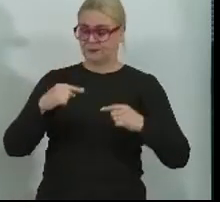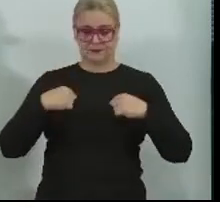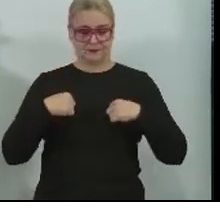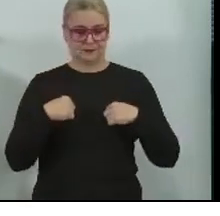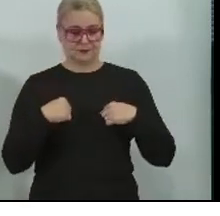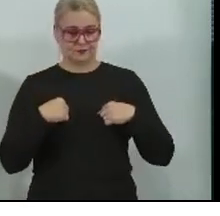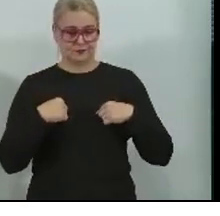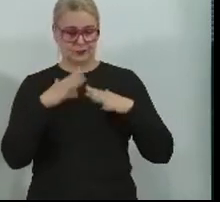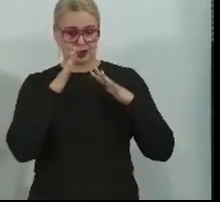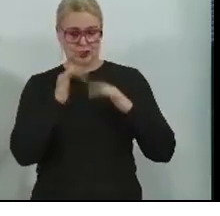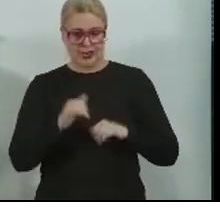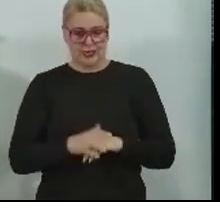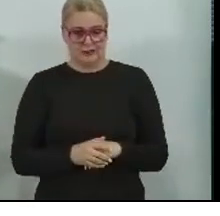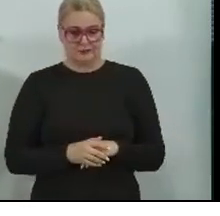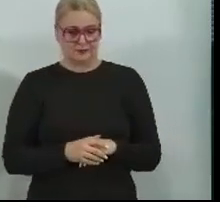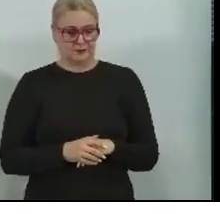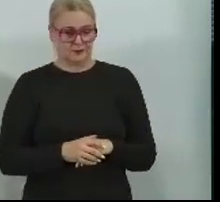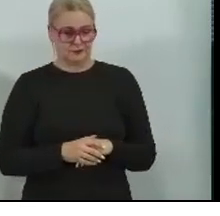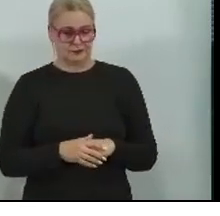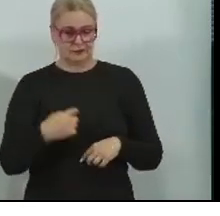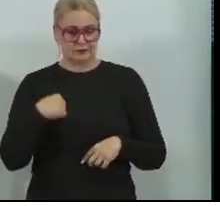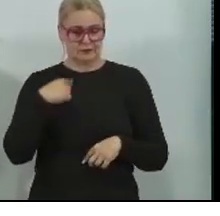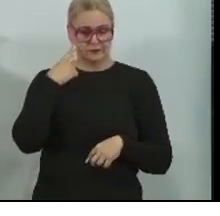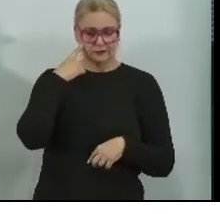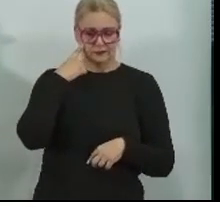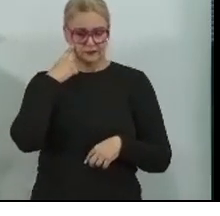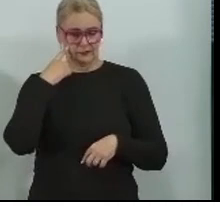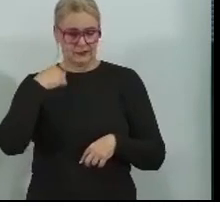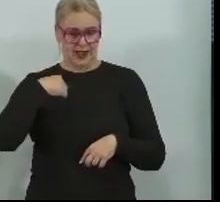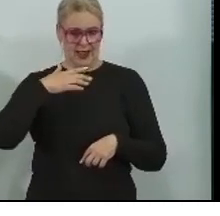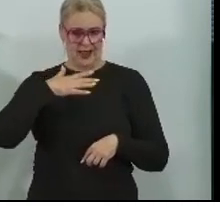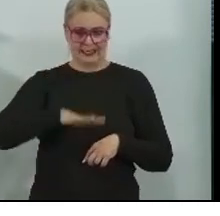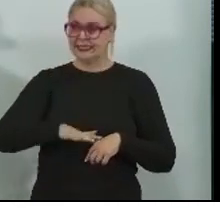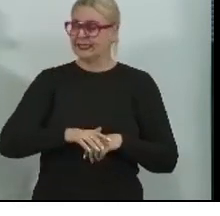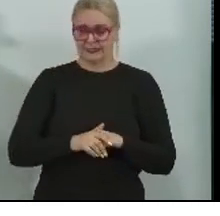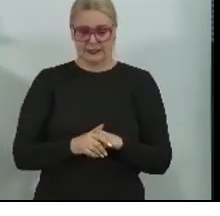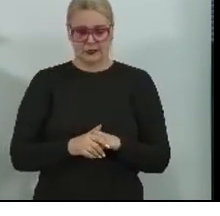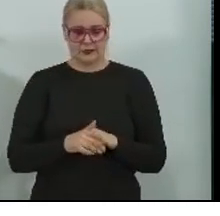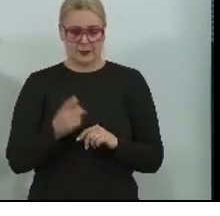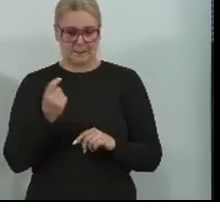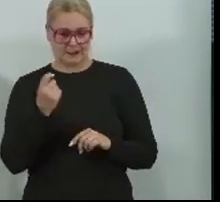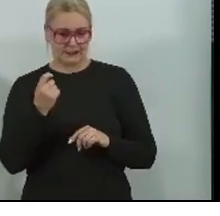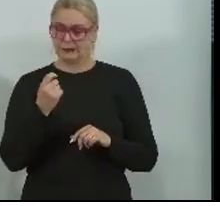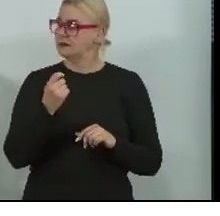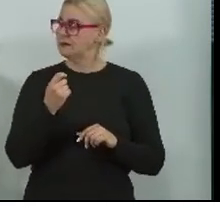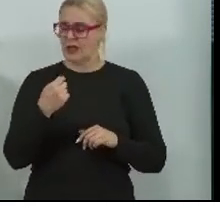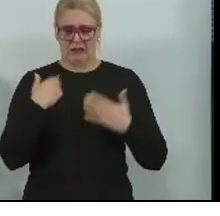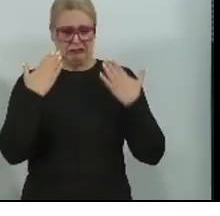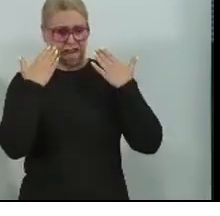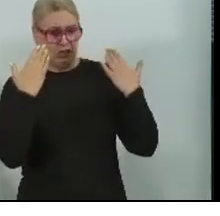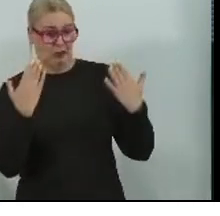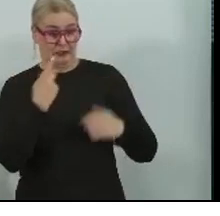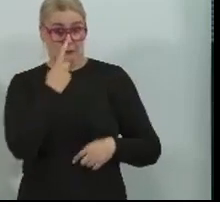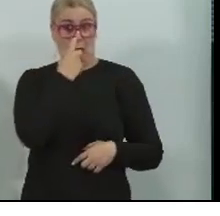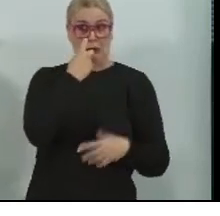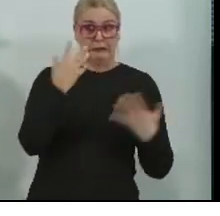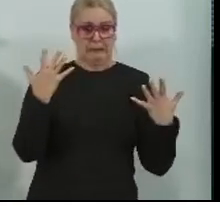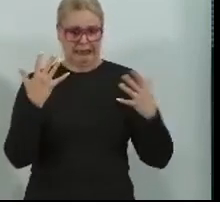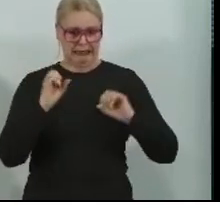I don't know whether that's possible and just in case anybody can't see it, no, OK, we're going to have to watch it. I'm here, off we go up.